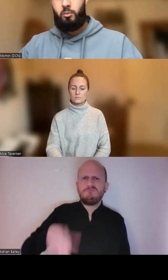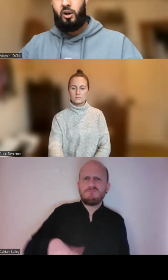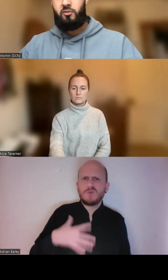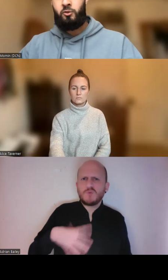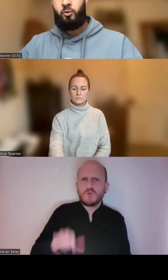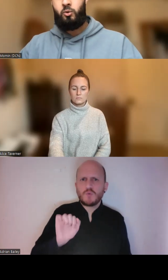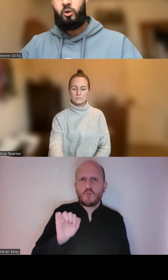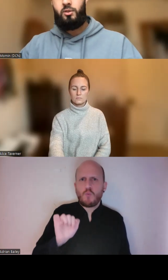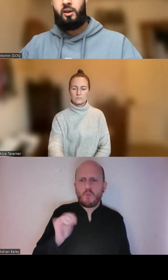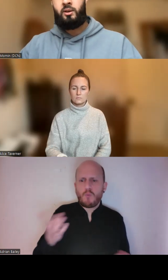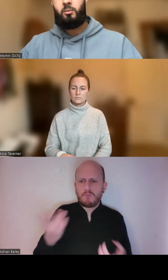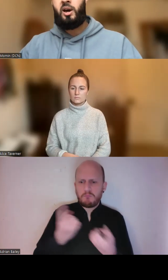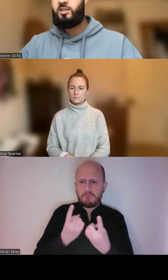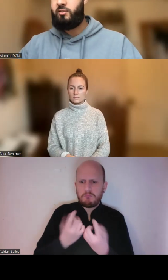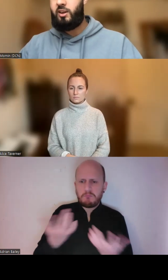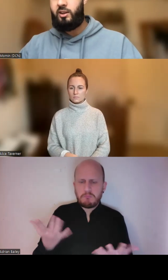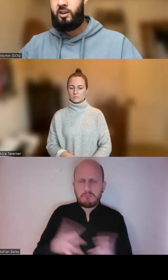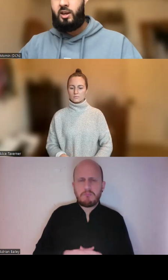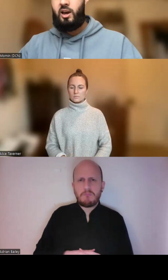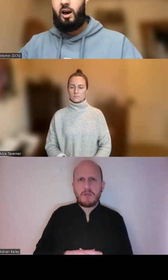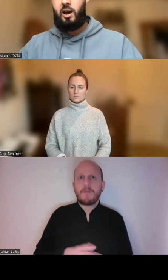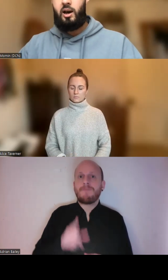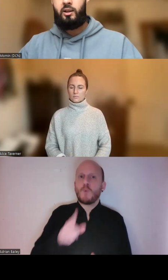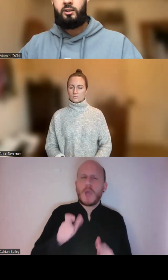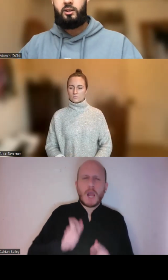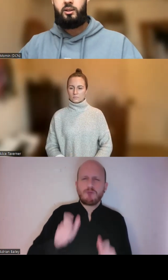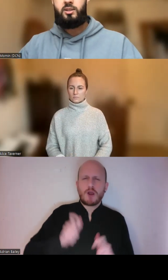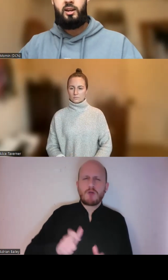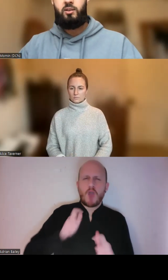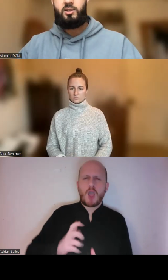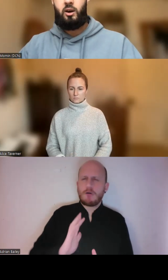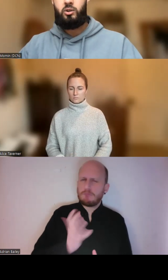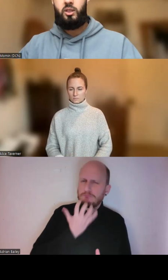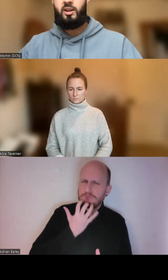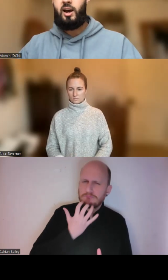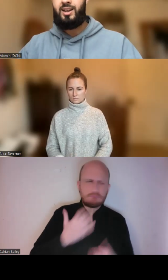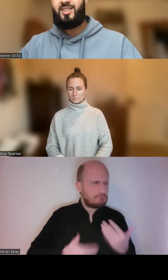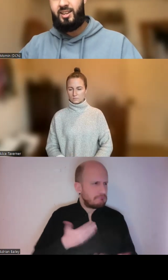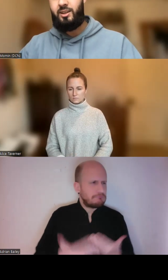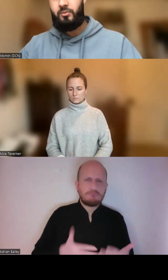but if you then persevered and sent leaflets out to the entire city,